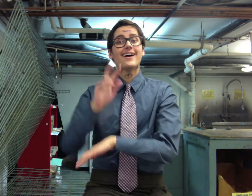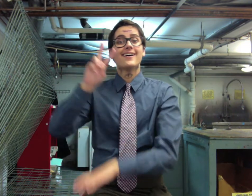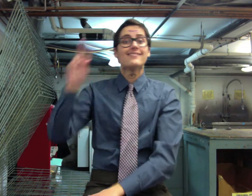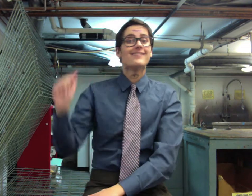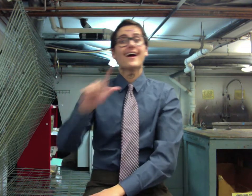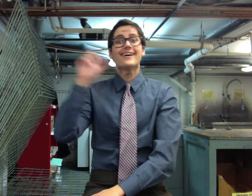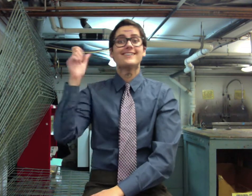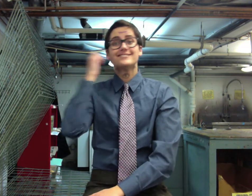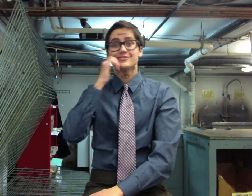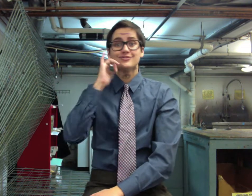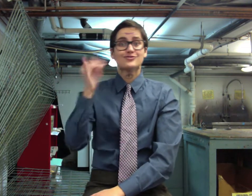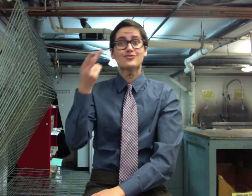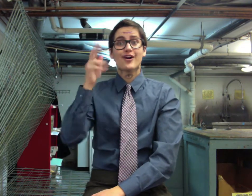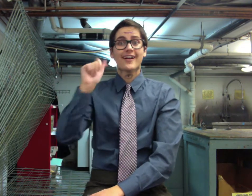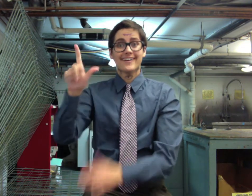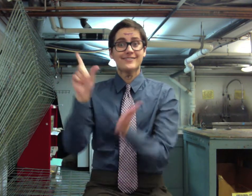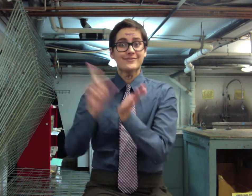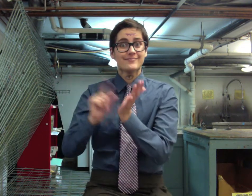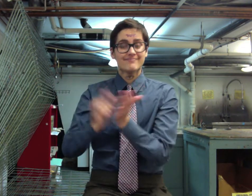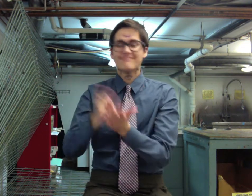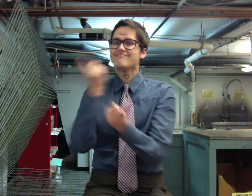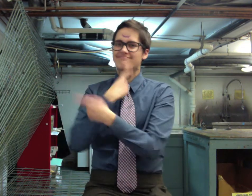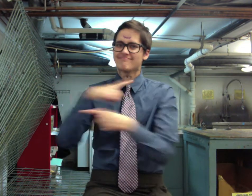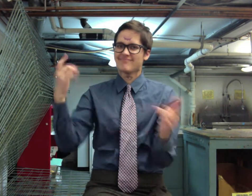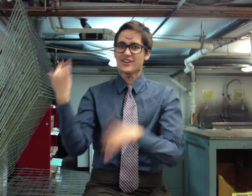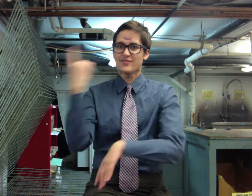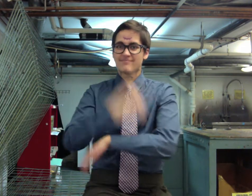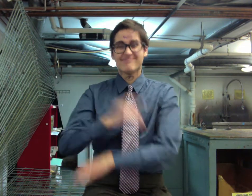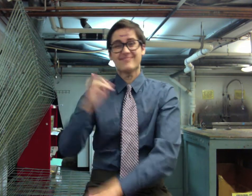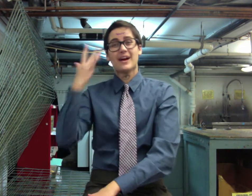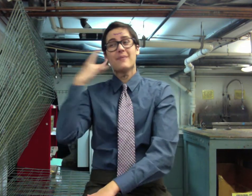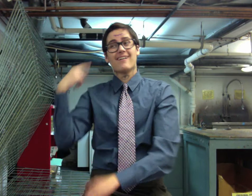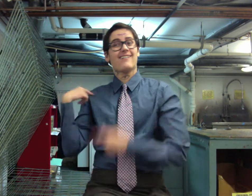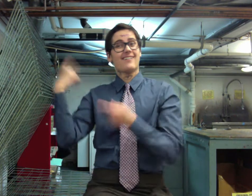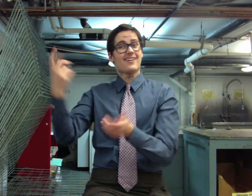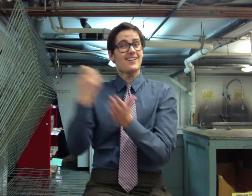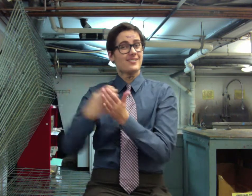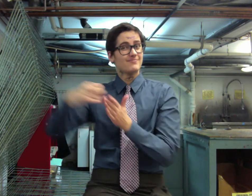The Night Vale Daily Journal today announced that, due to the recent